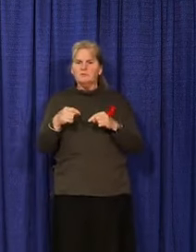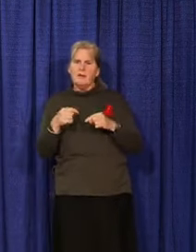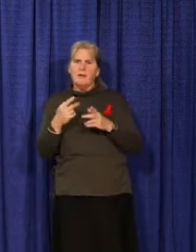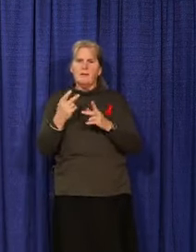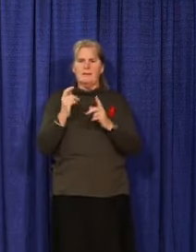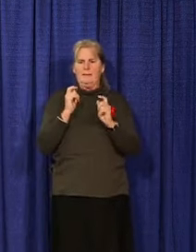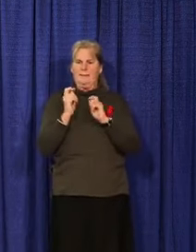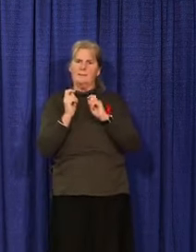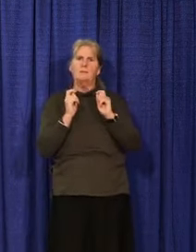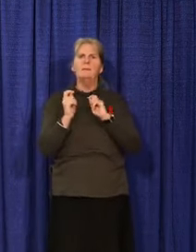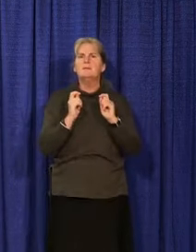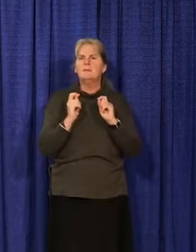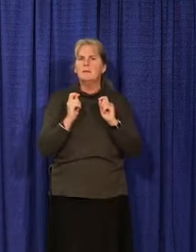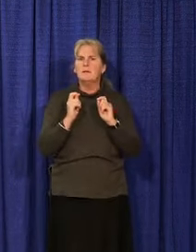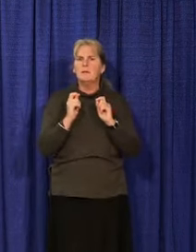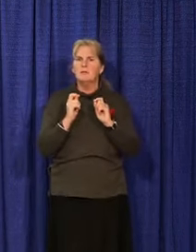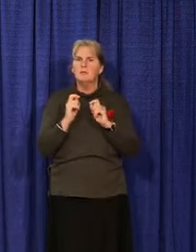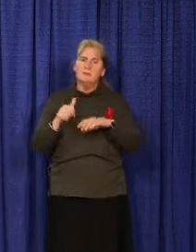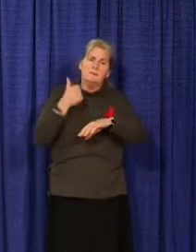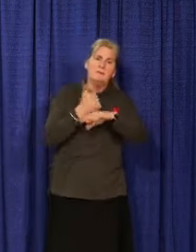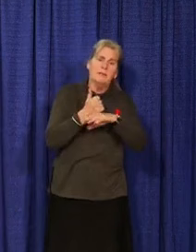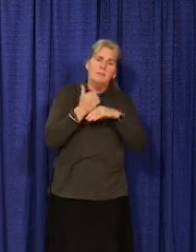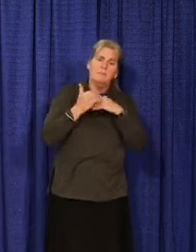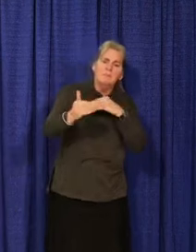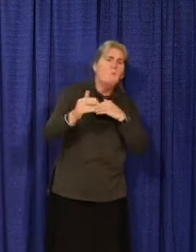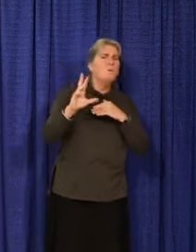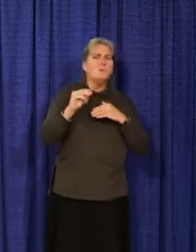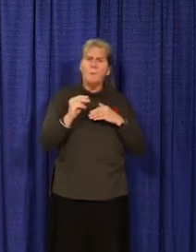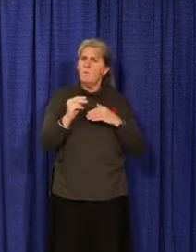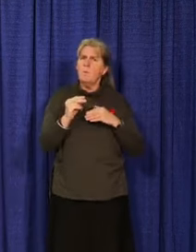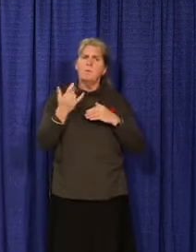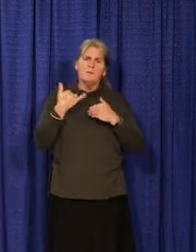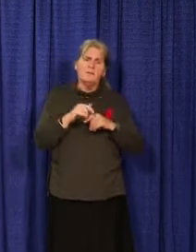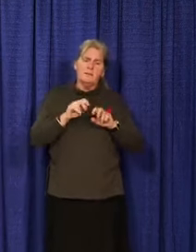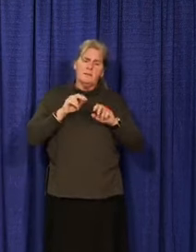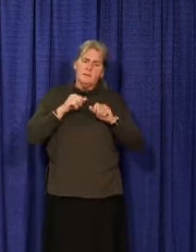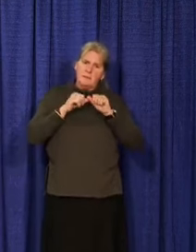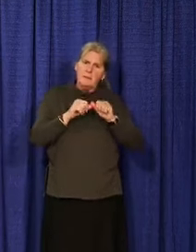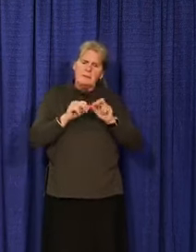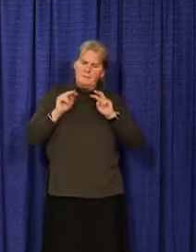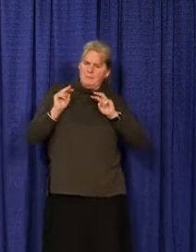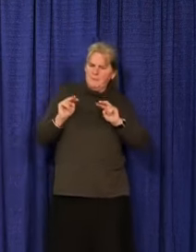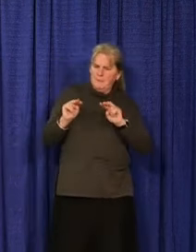adjust if necessary, and make sure that we are constantly monitoring the situation to